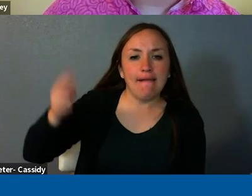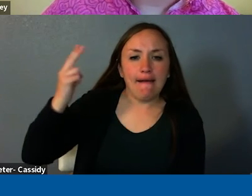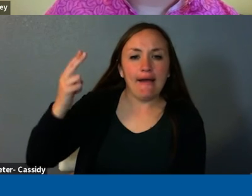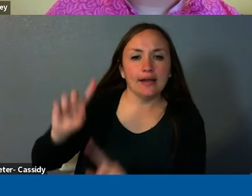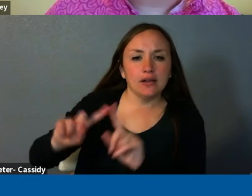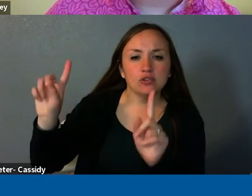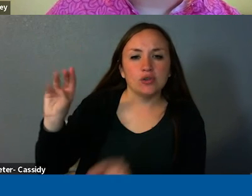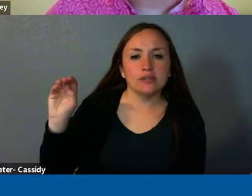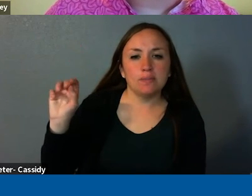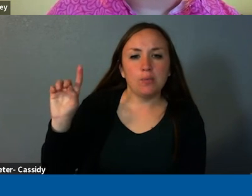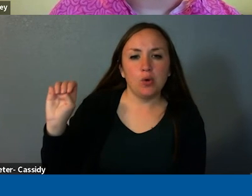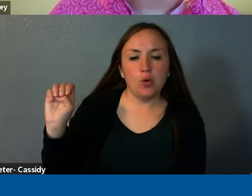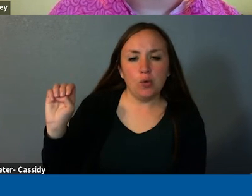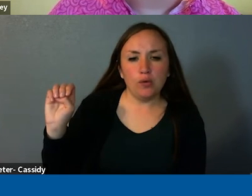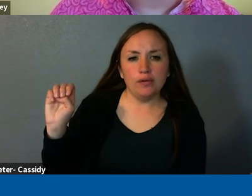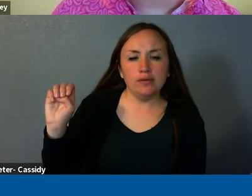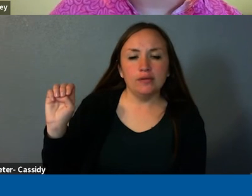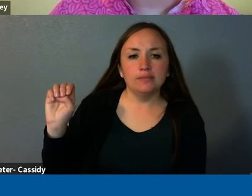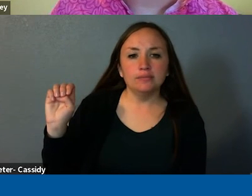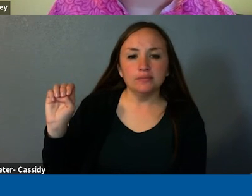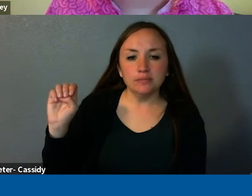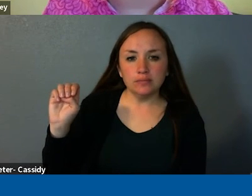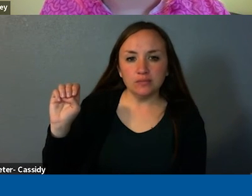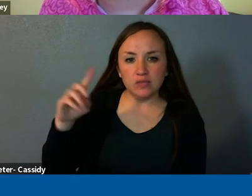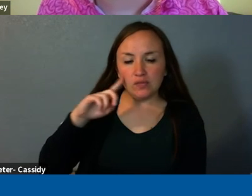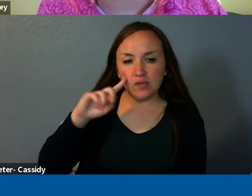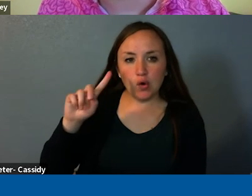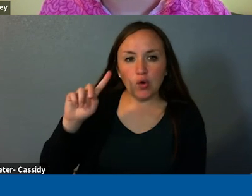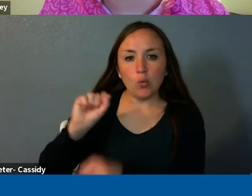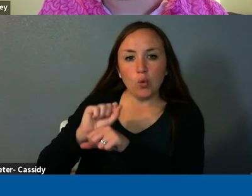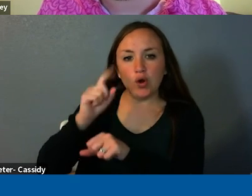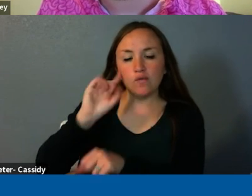as a ticketable sprint work for our CMS